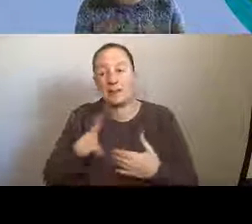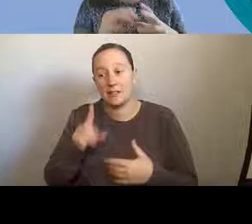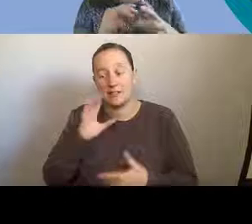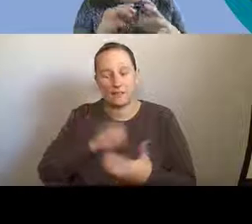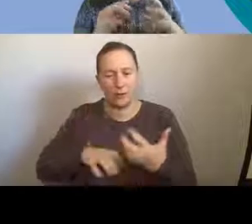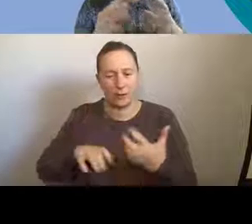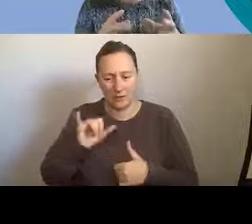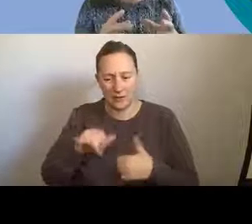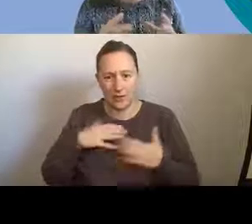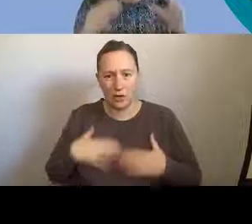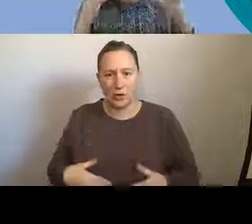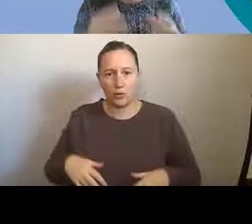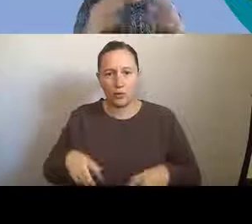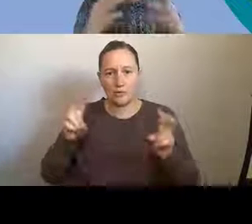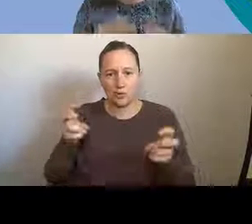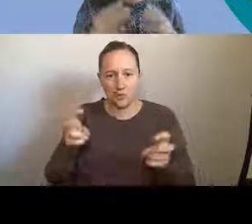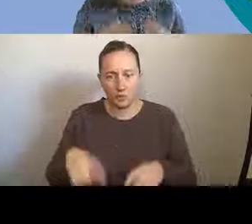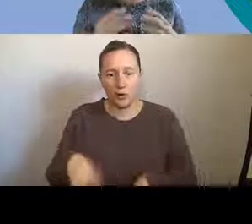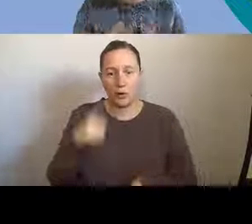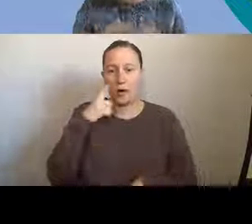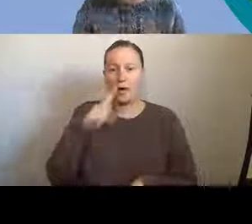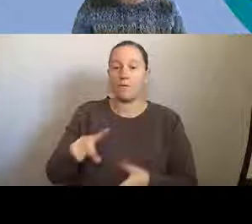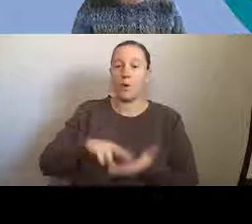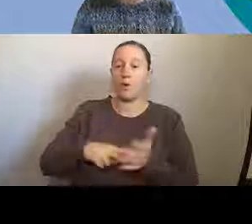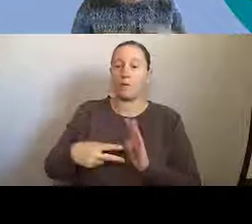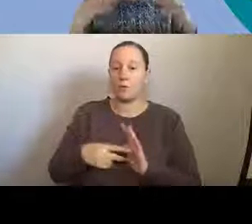No, I tell you, for the purpose of the research